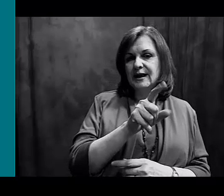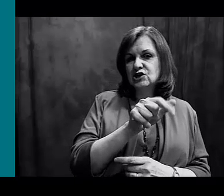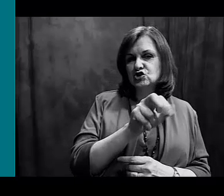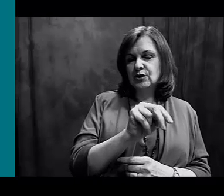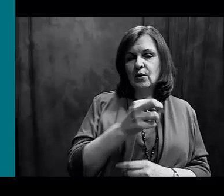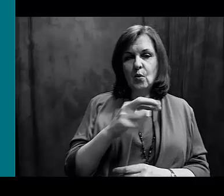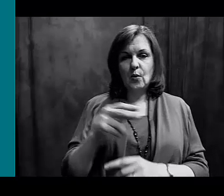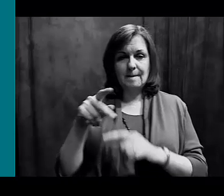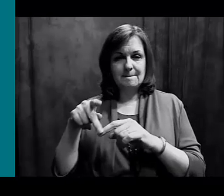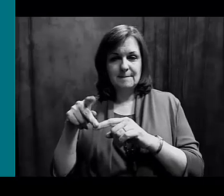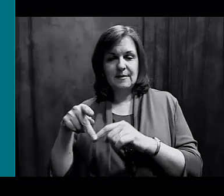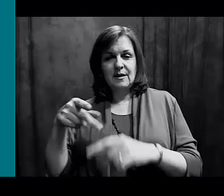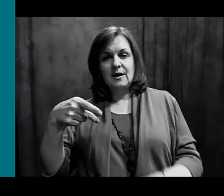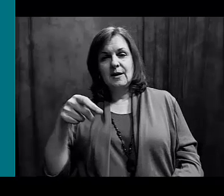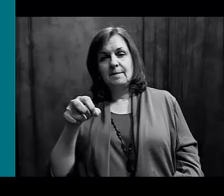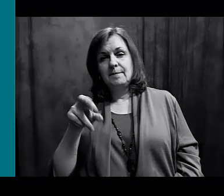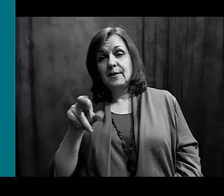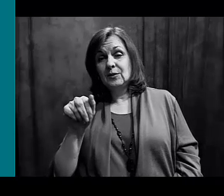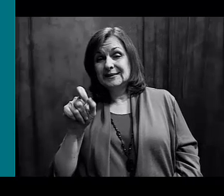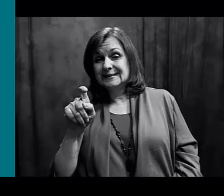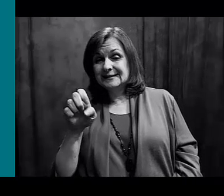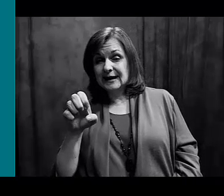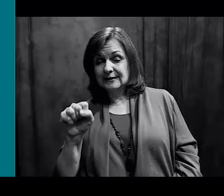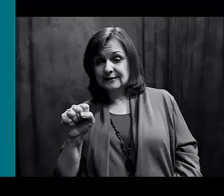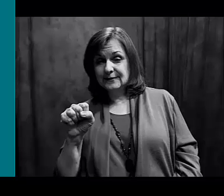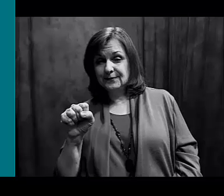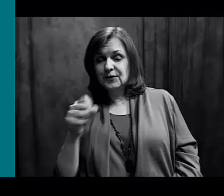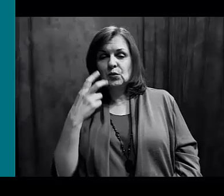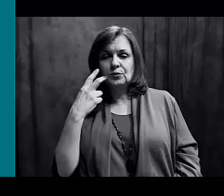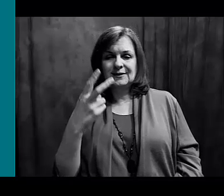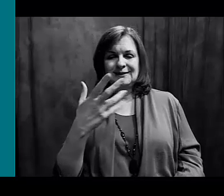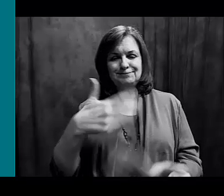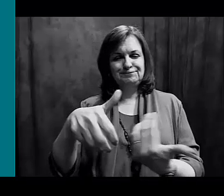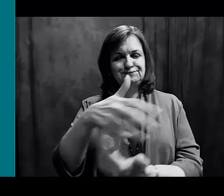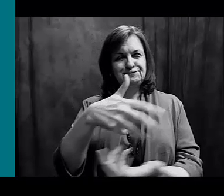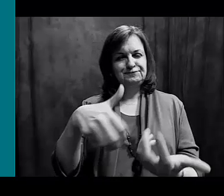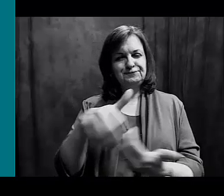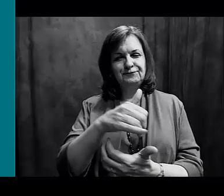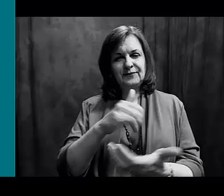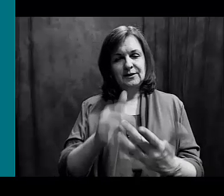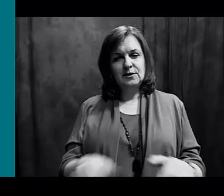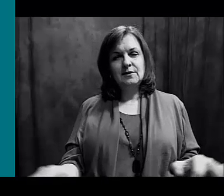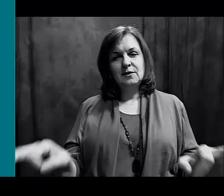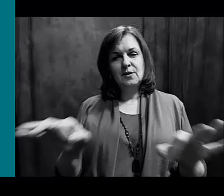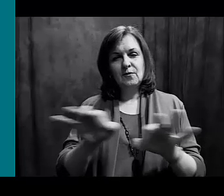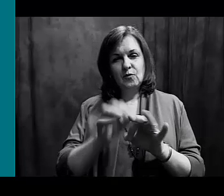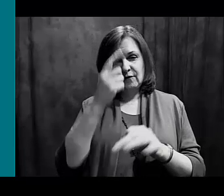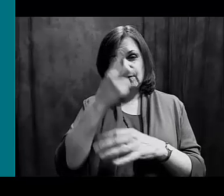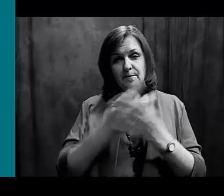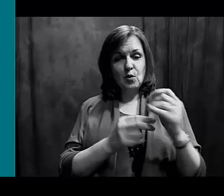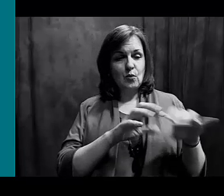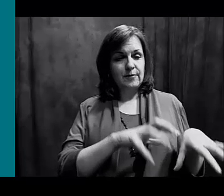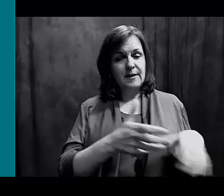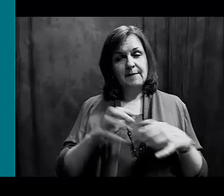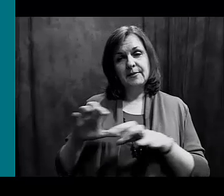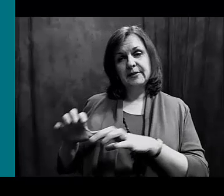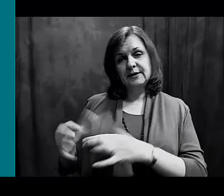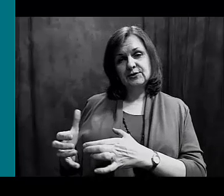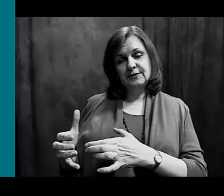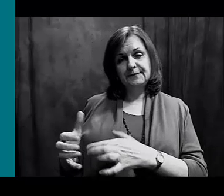or whether it's parasites we see certainly this interaction thats very important for both populations and we often see kind of a